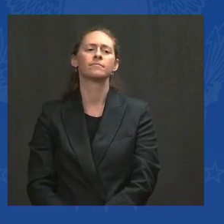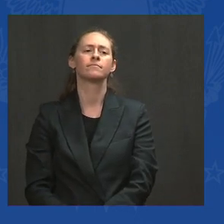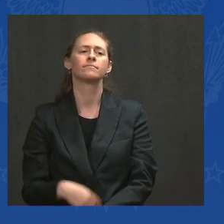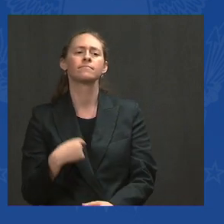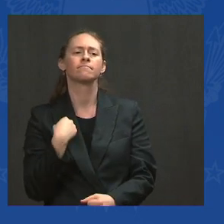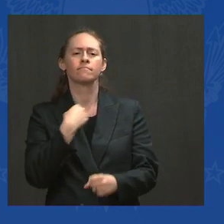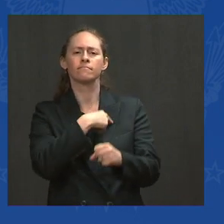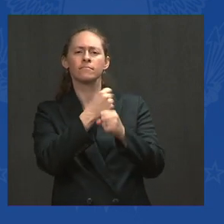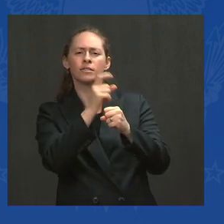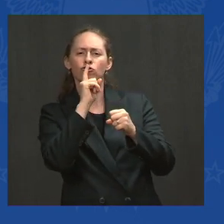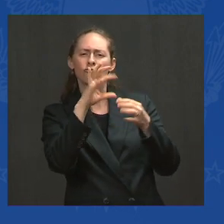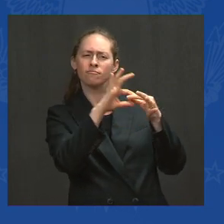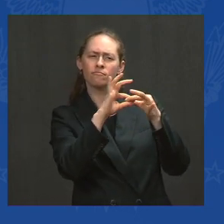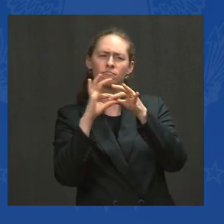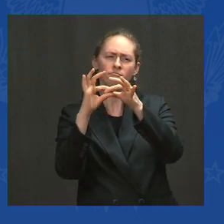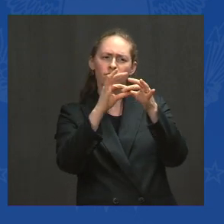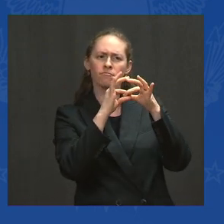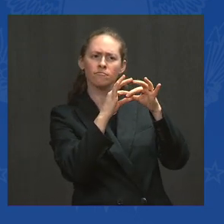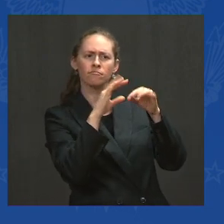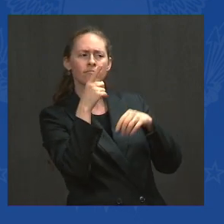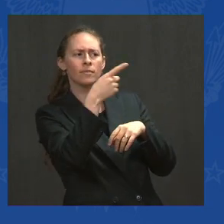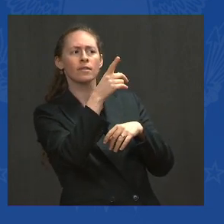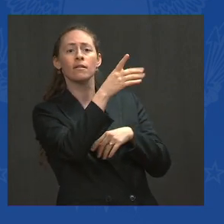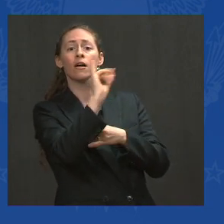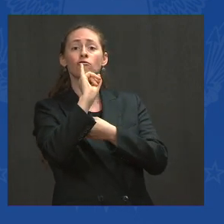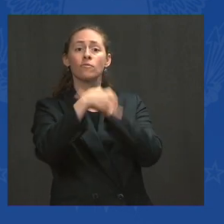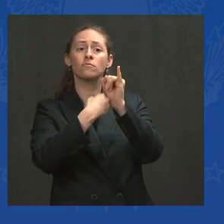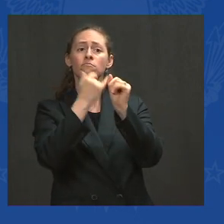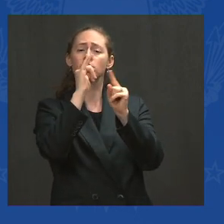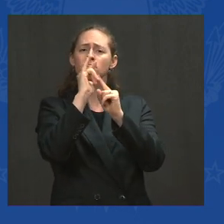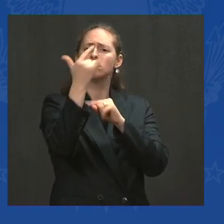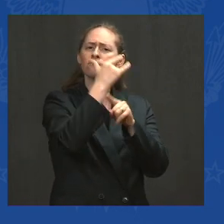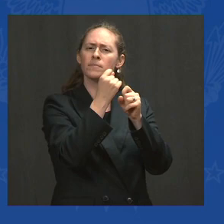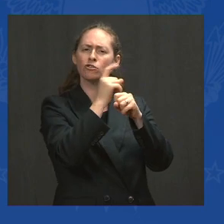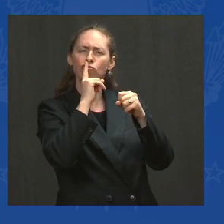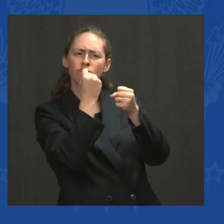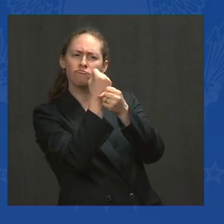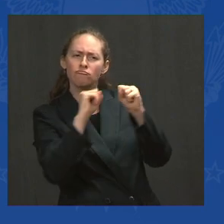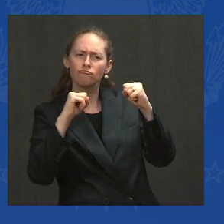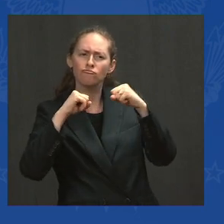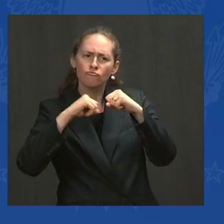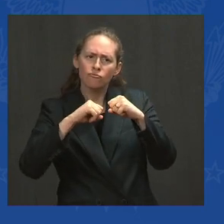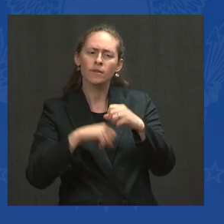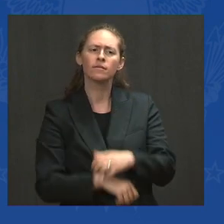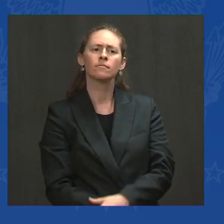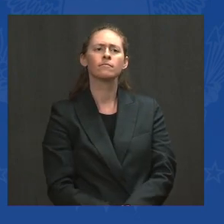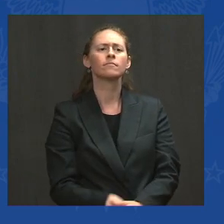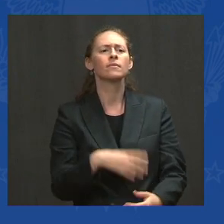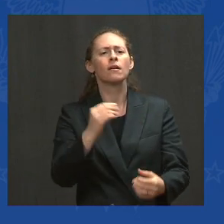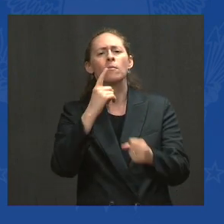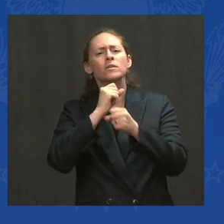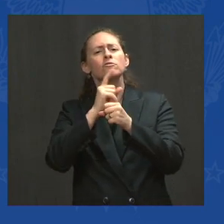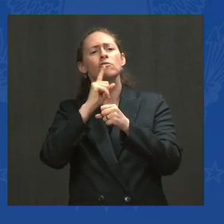And we're going to engage in a determined diplomacy to pursue peace and a peace agreement that will